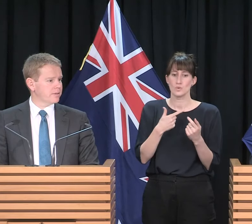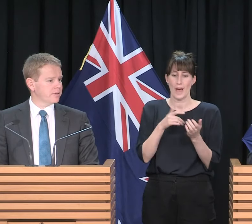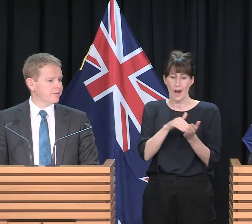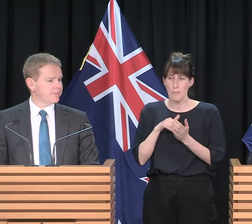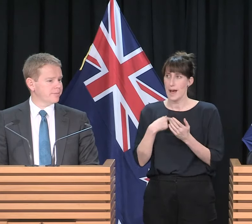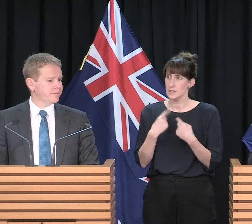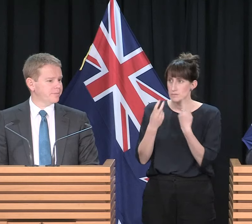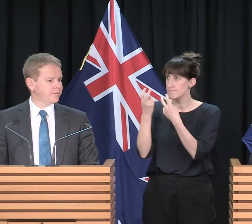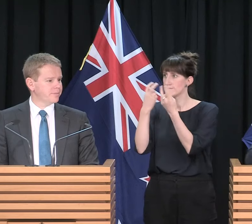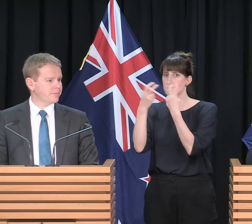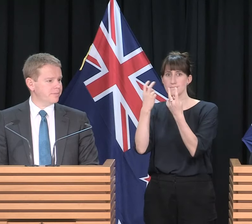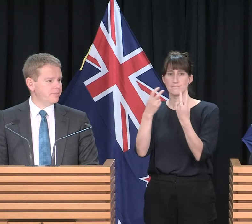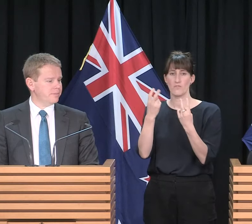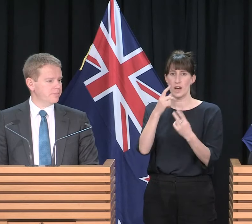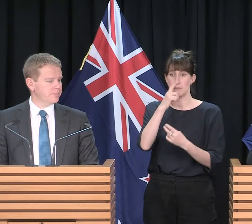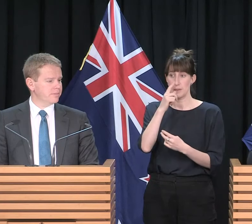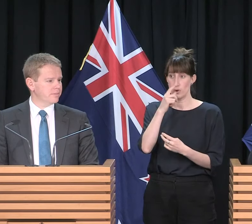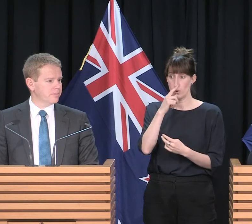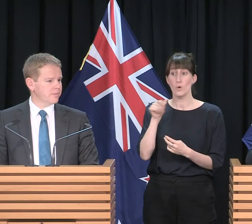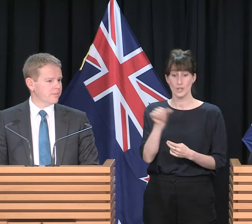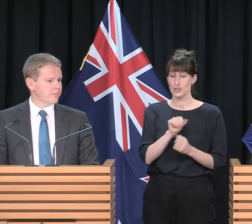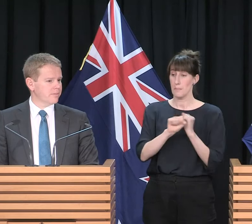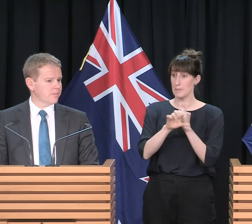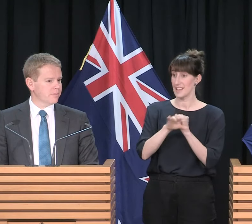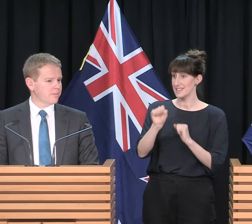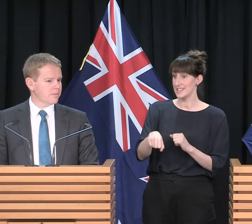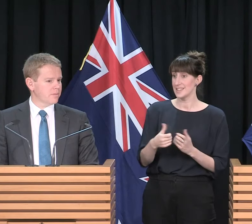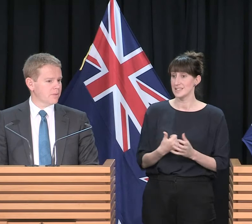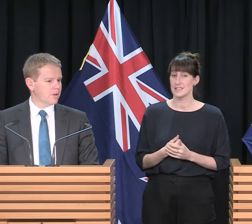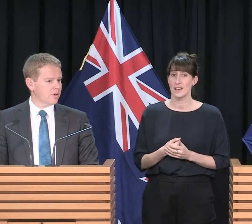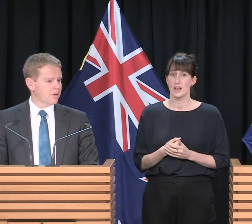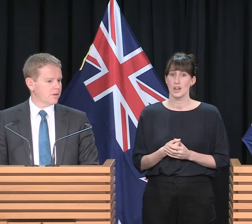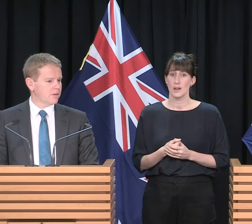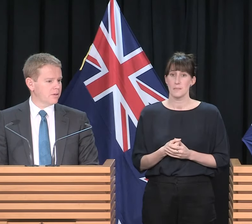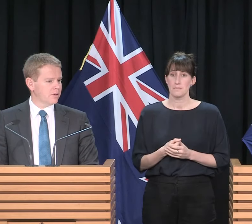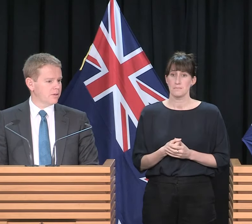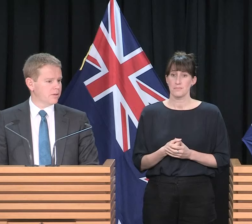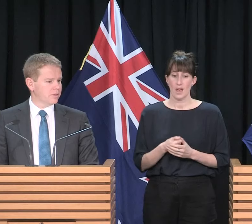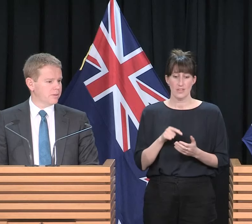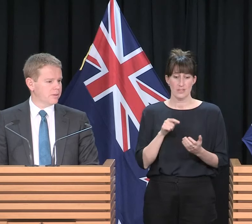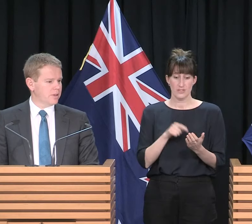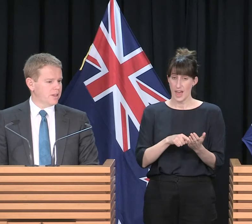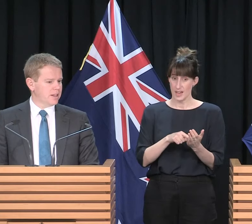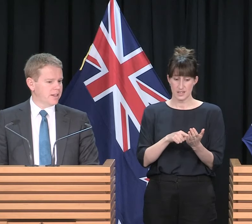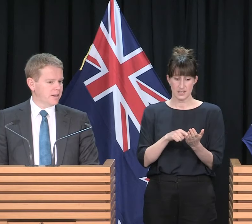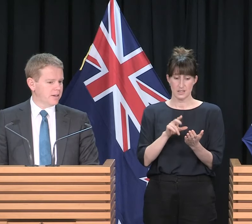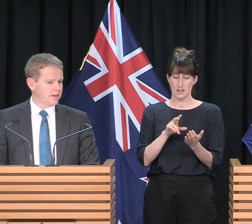contact-tracing is required. In the meantime, we'll